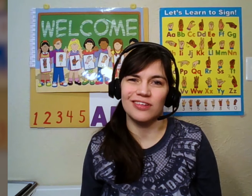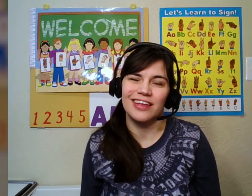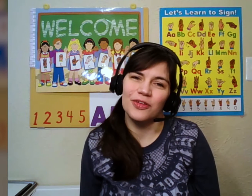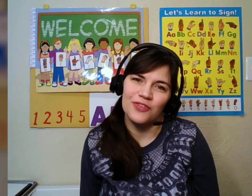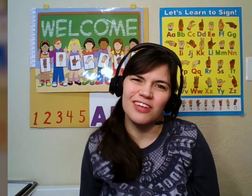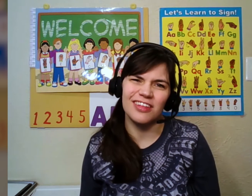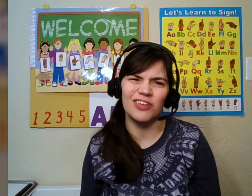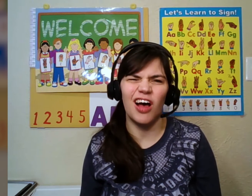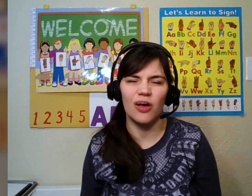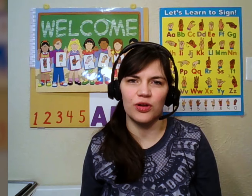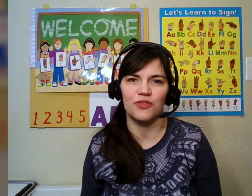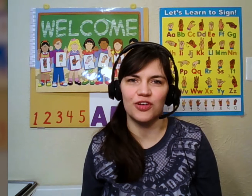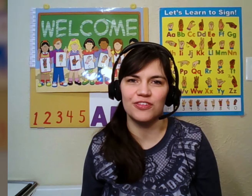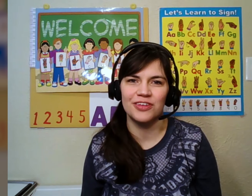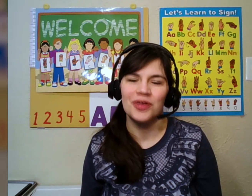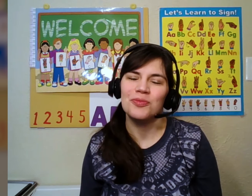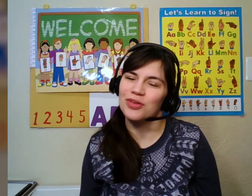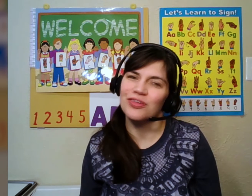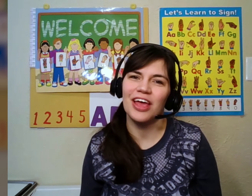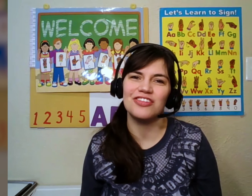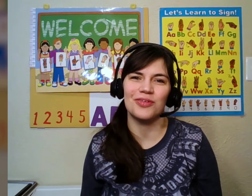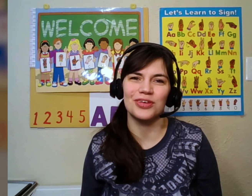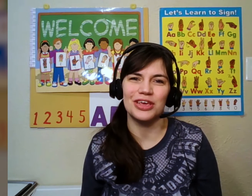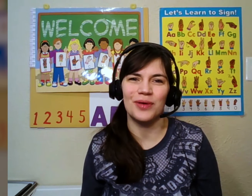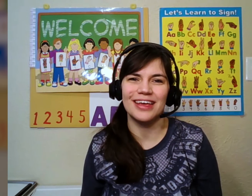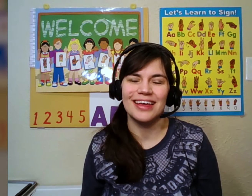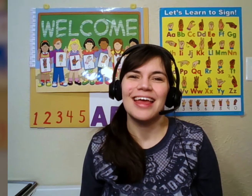learn. It'll feel a little awkward at first but you'll catch on really quick.